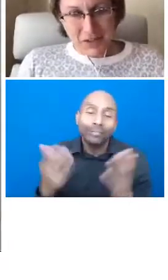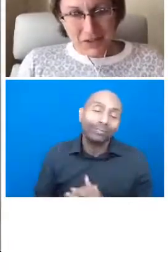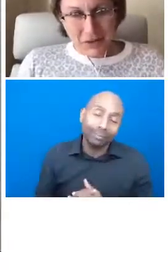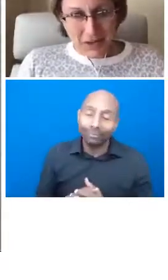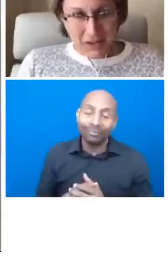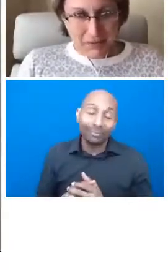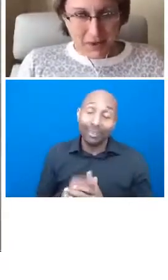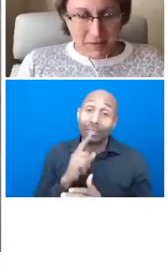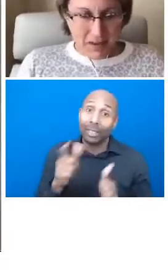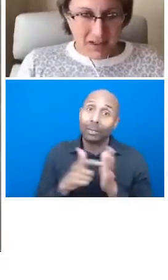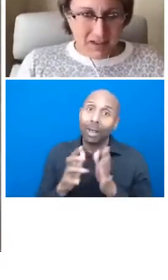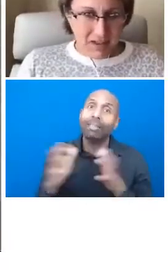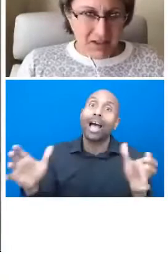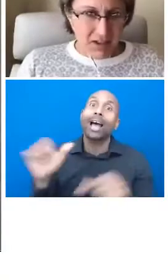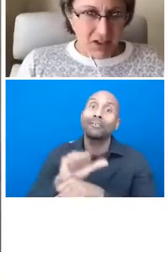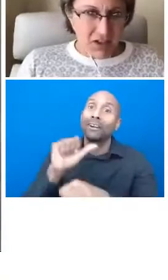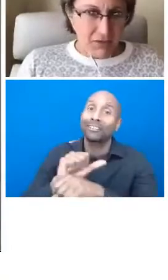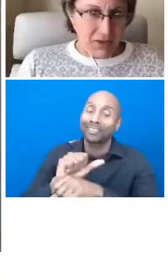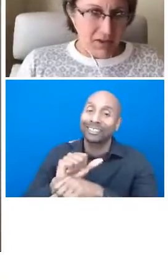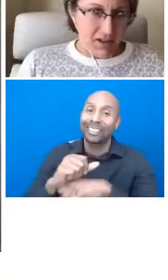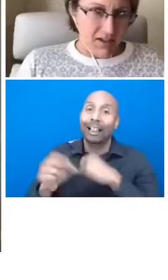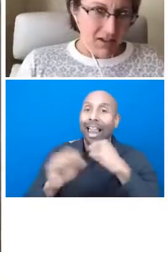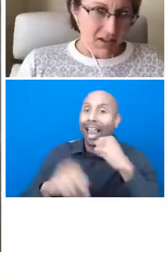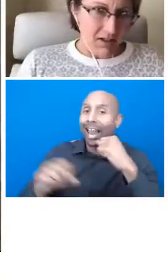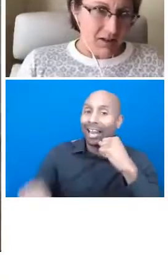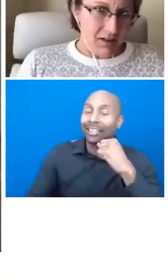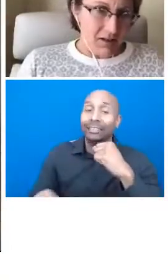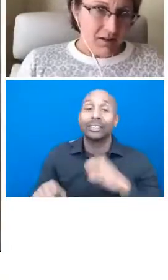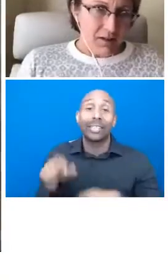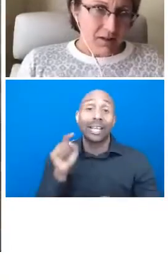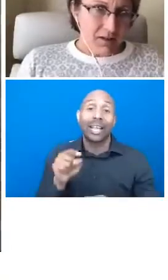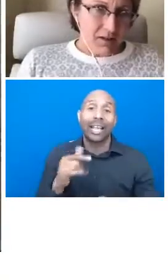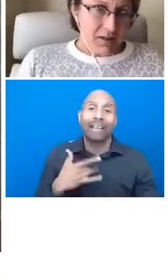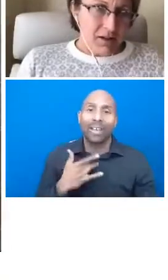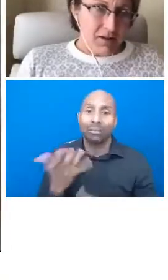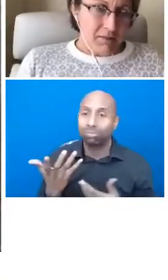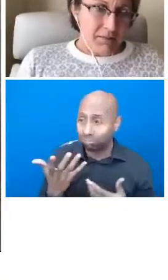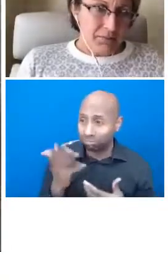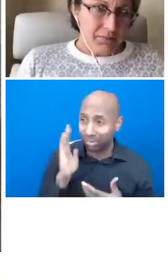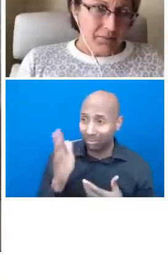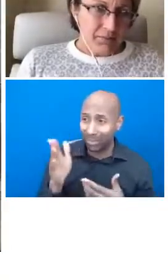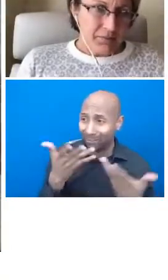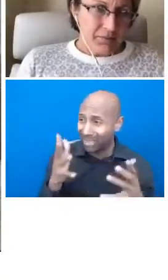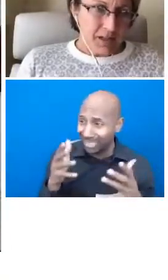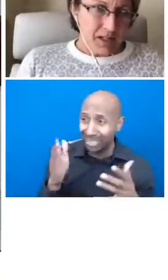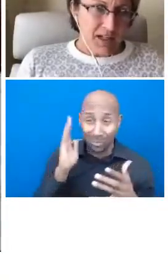You can touch it so they can see.